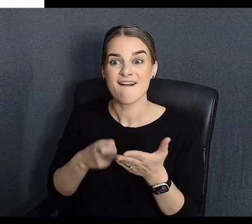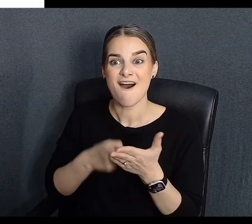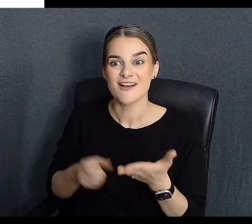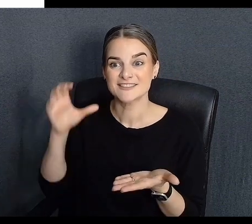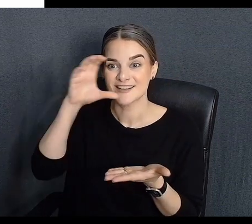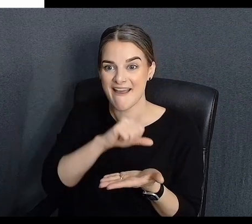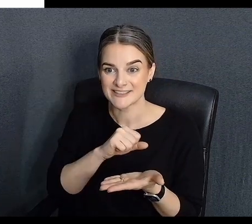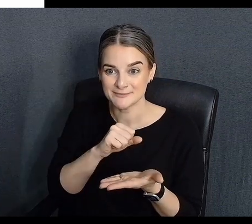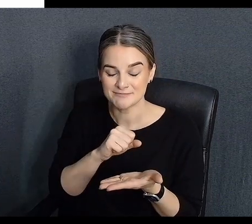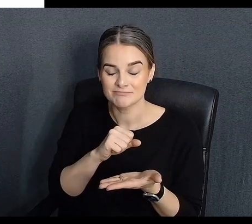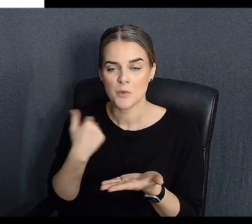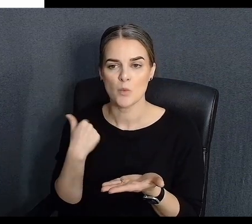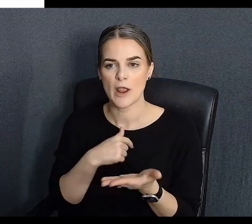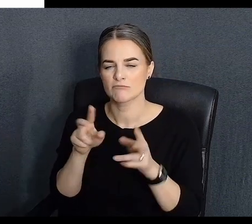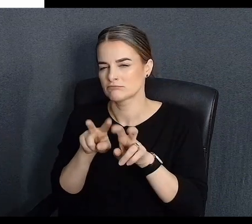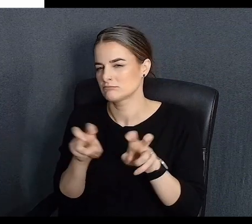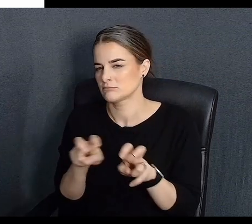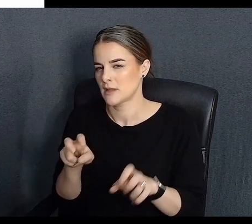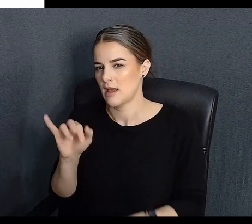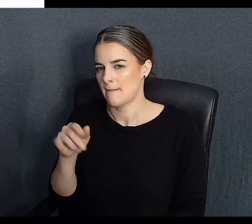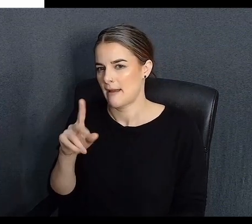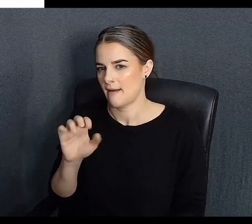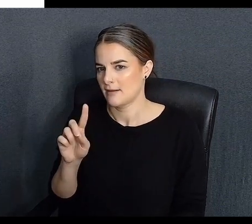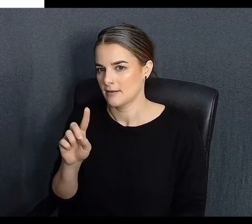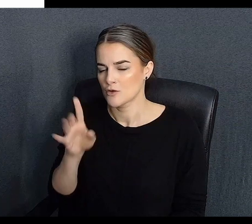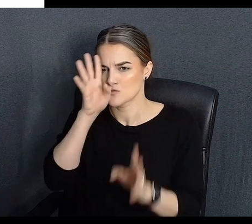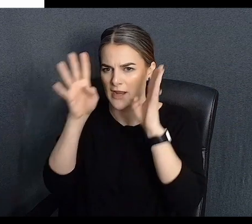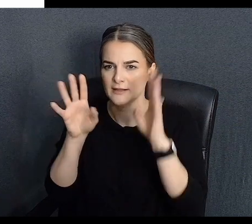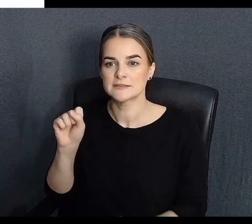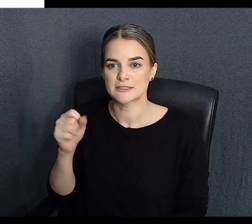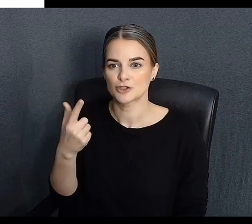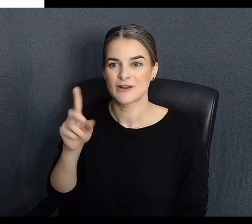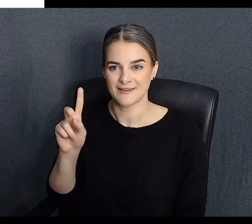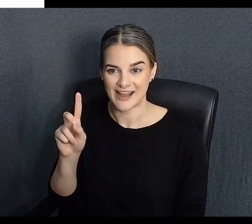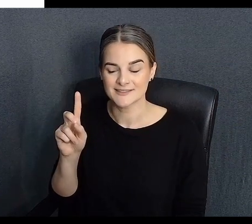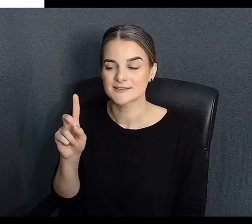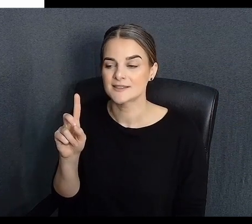and creating a speech-generating device just from consumer products, so meaning, I went to the Apple